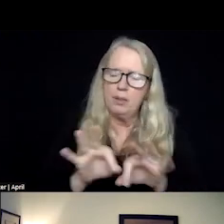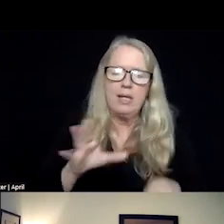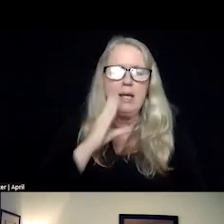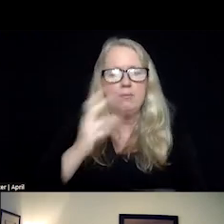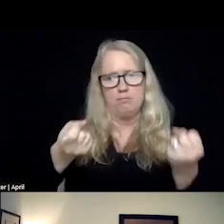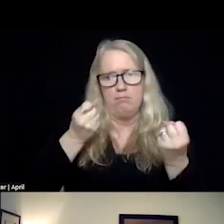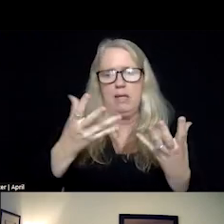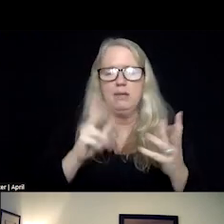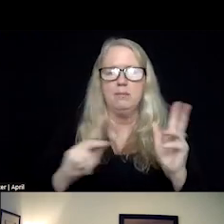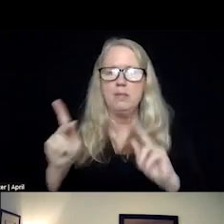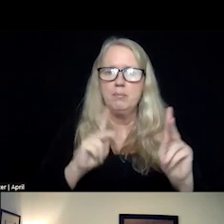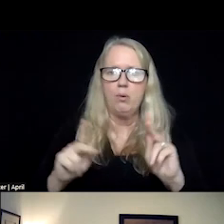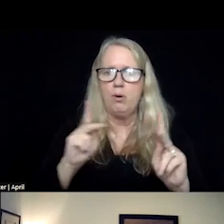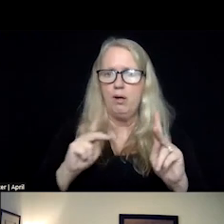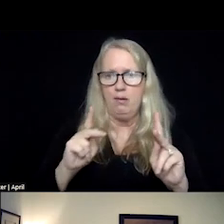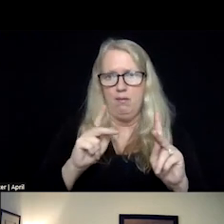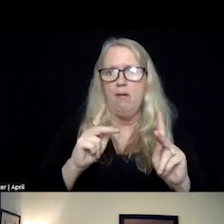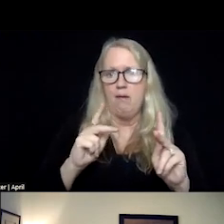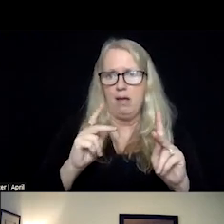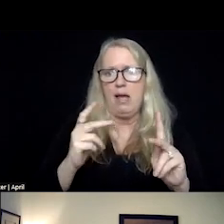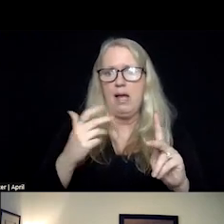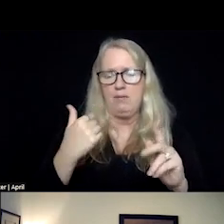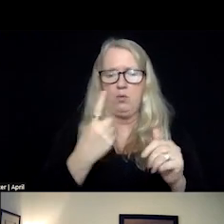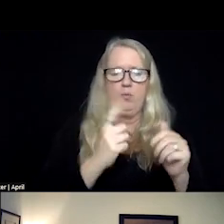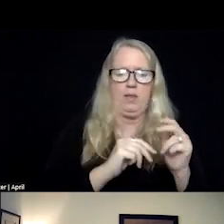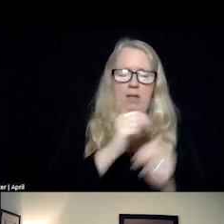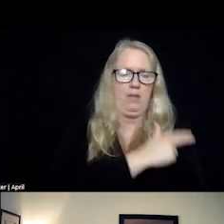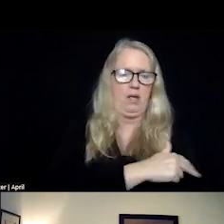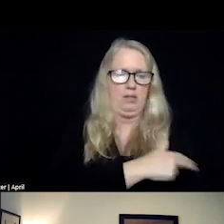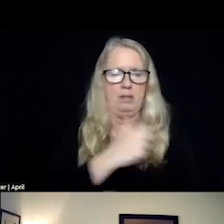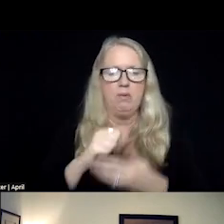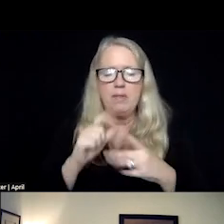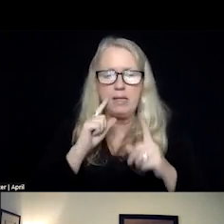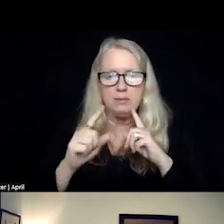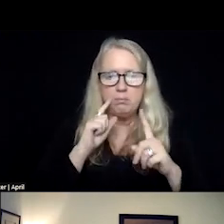I HAVE A FACILITY HOSPITAL THAT I SPOKE WITH THAT HAS A MOBILE